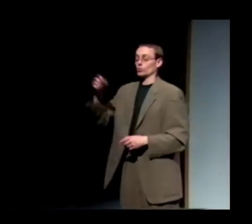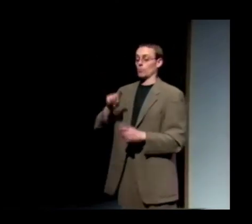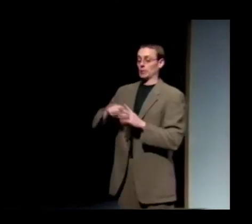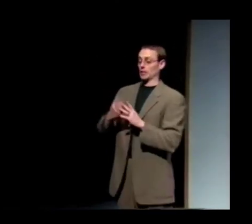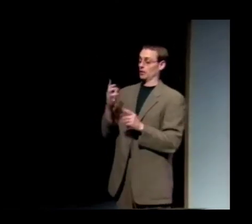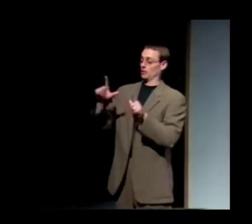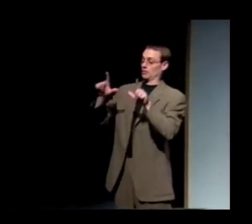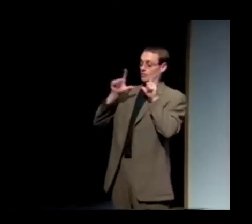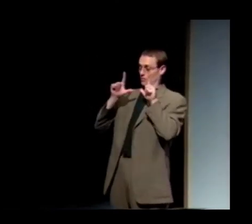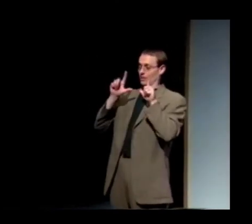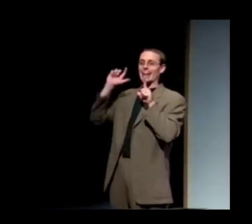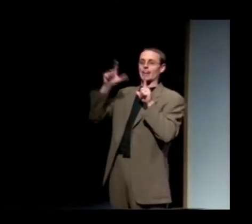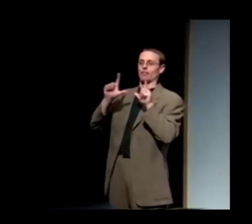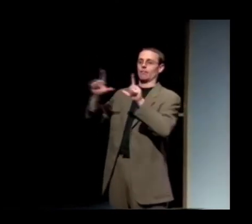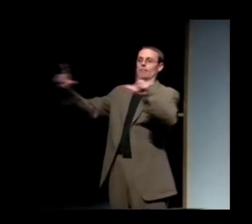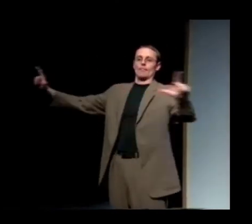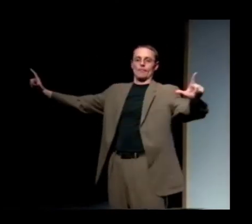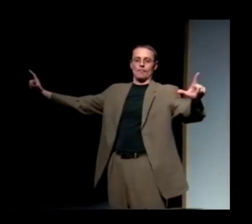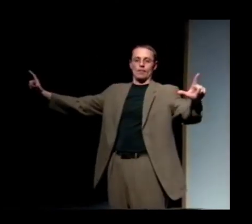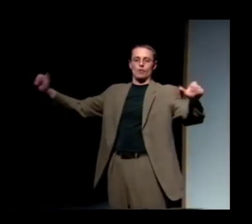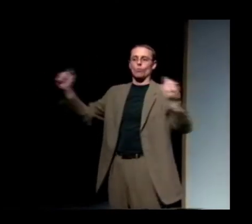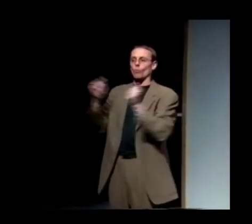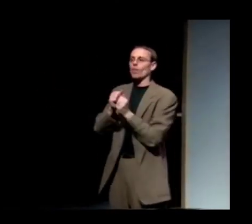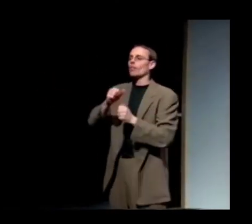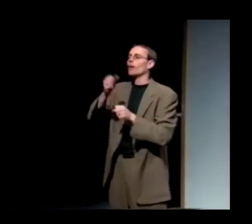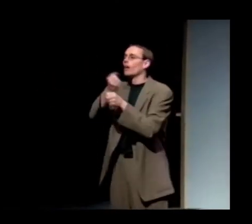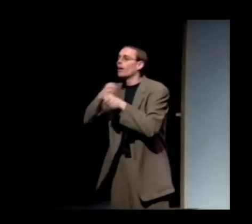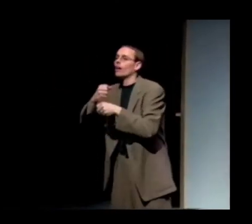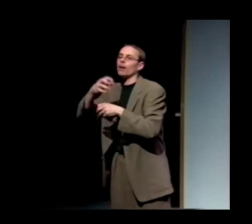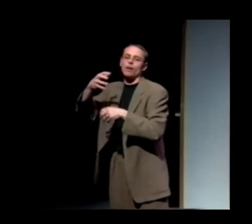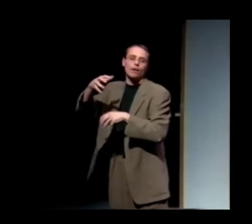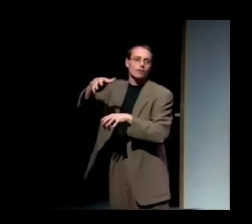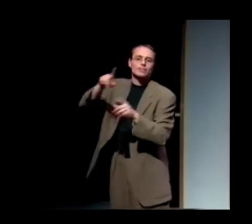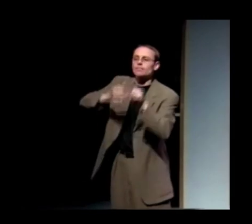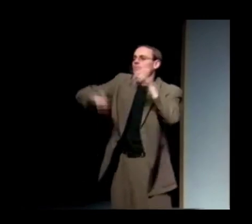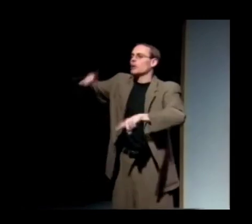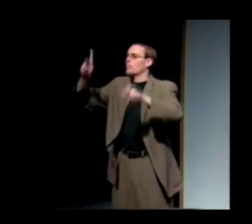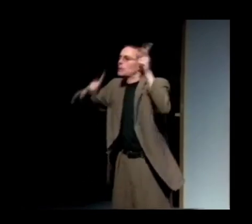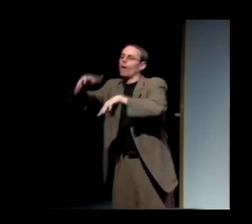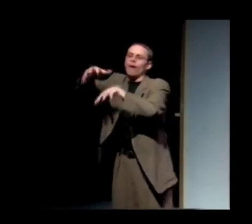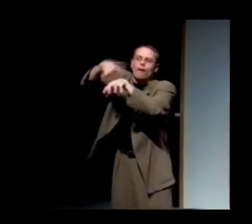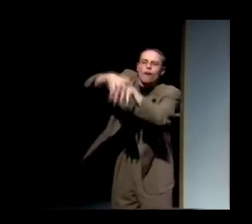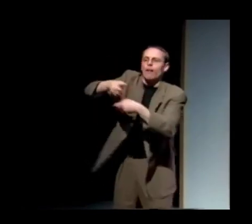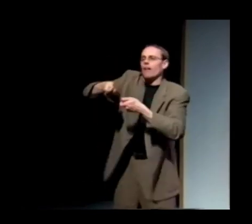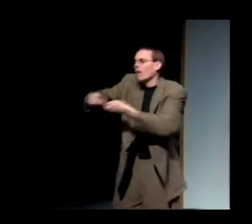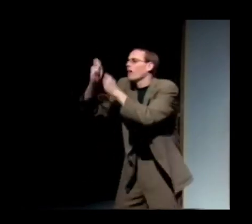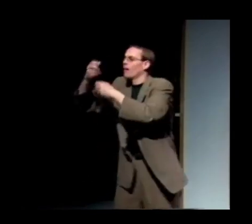OK. ALSO, SO LATER, WHEN YOU WERE CLOSEUP, THEN YOU WENT FAR OUT.